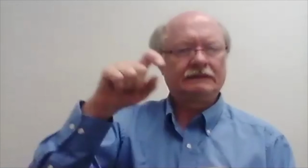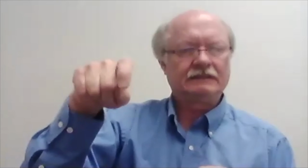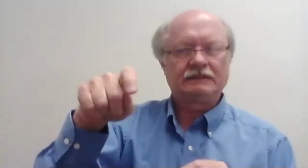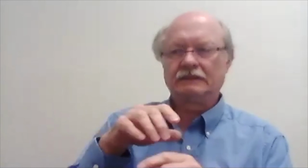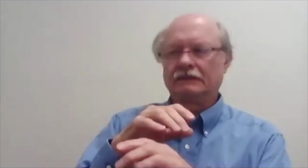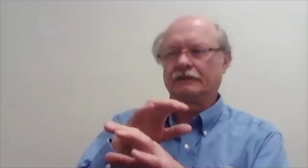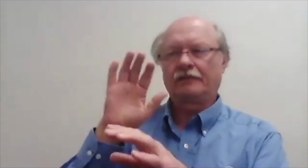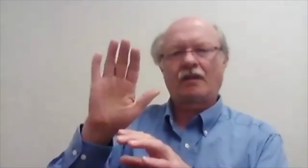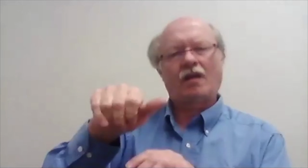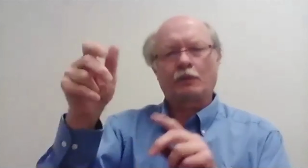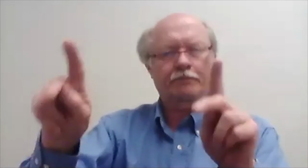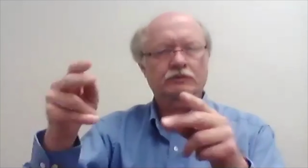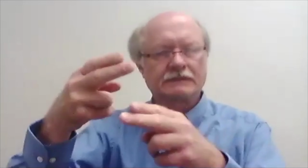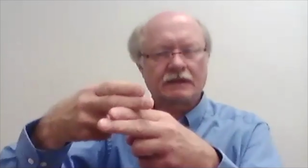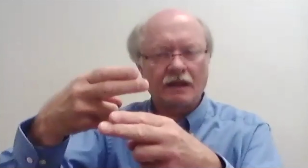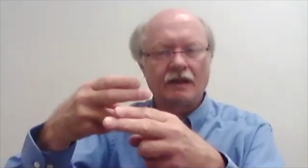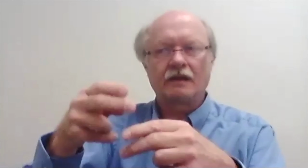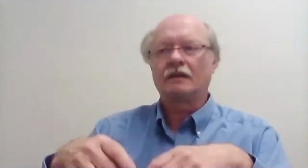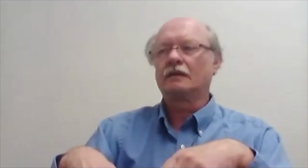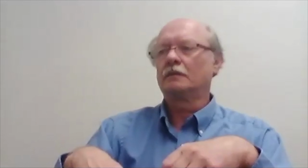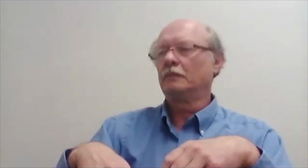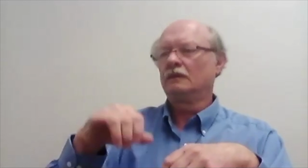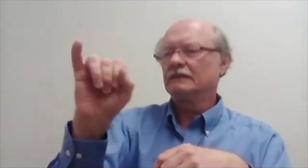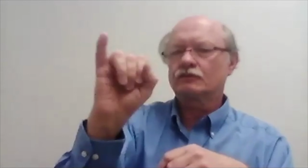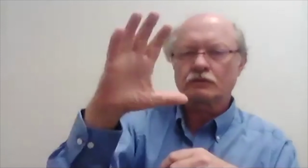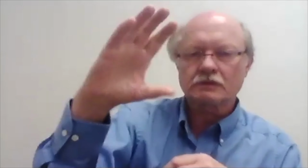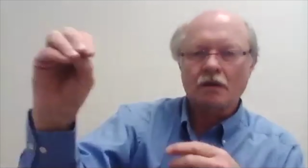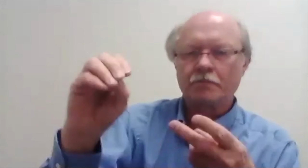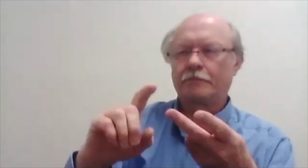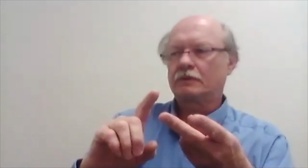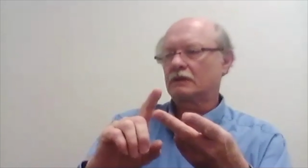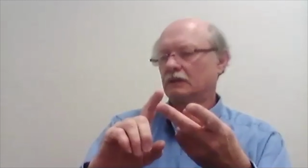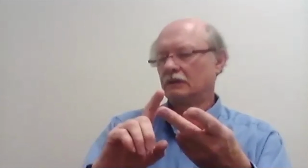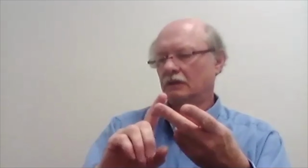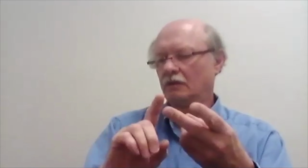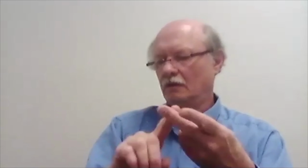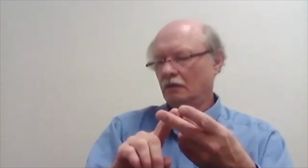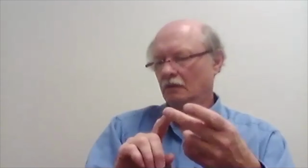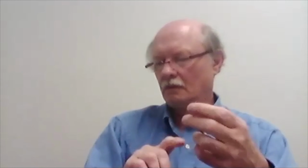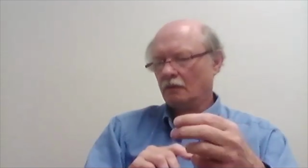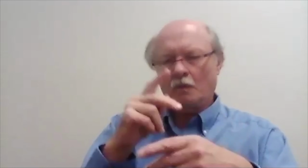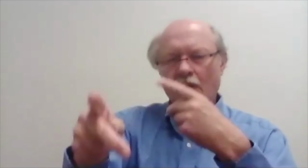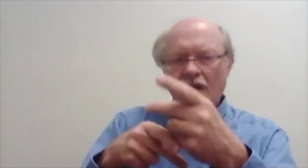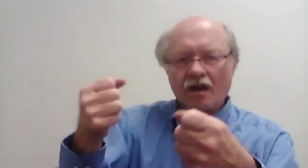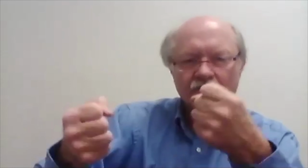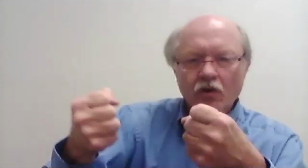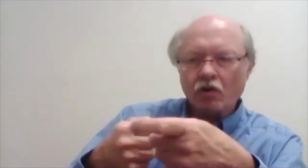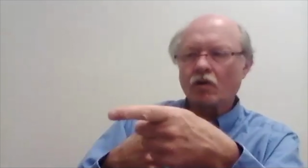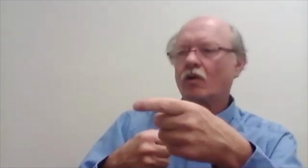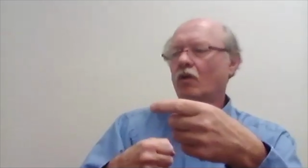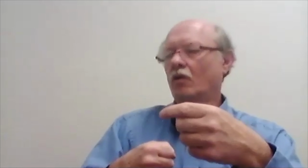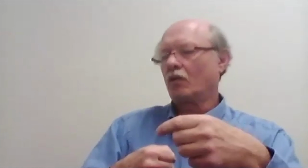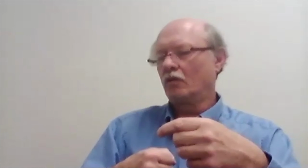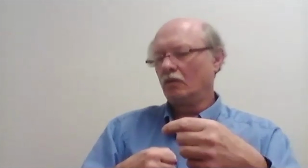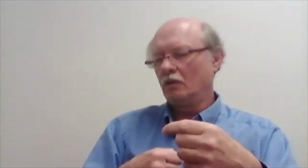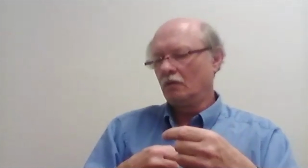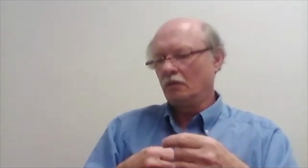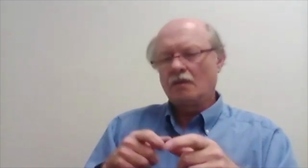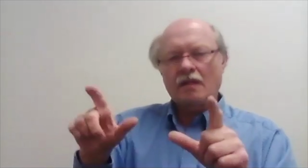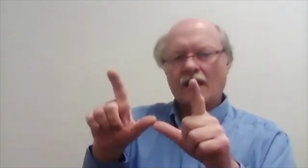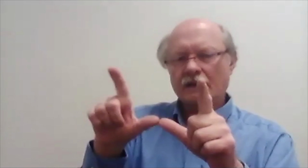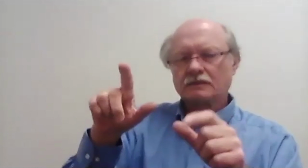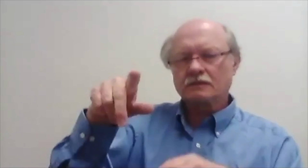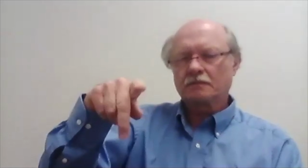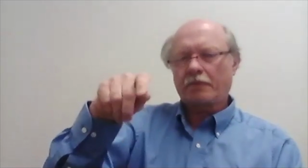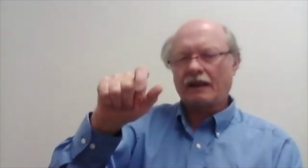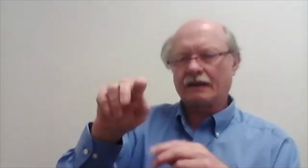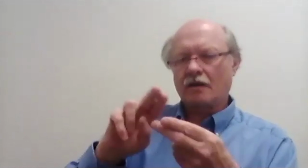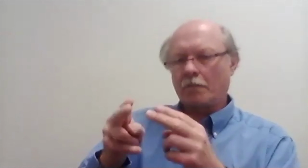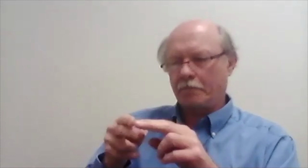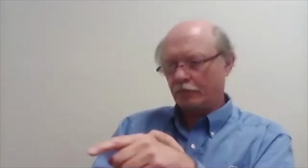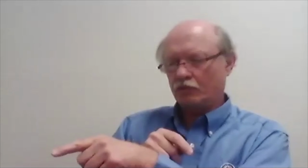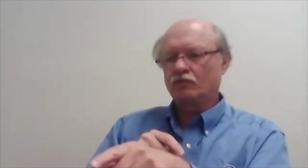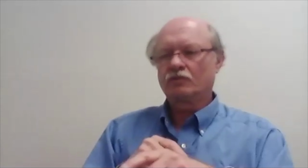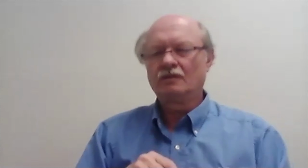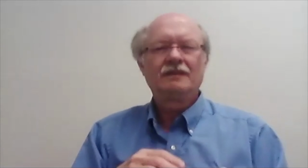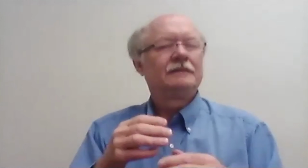We definitely need the other person's name, their insurance company information, what kind of car they had the license plate number on that car.